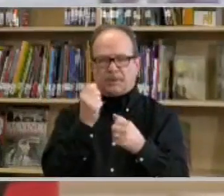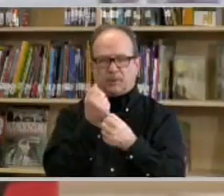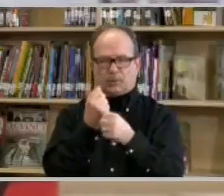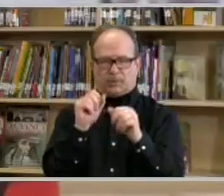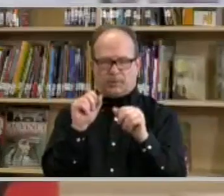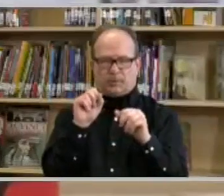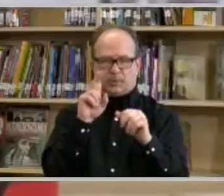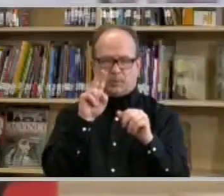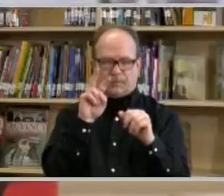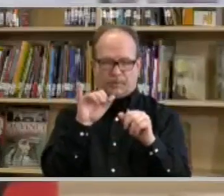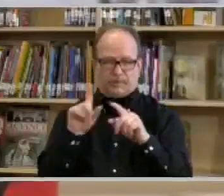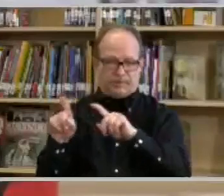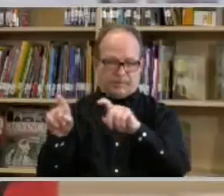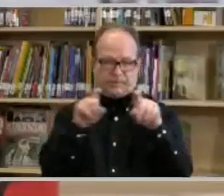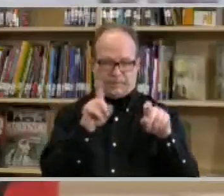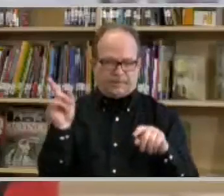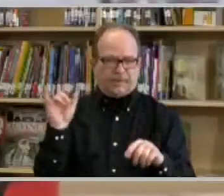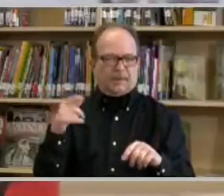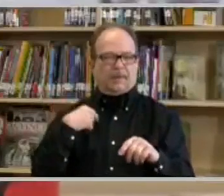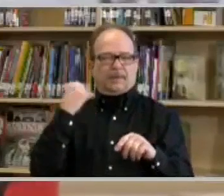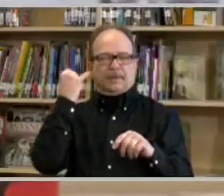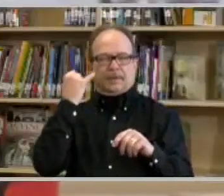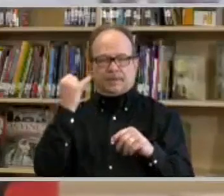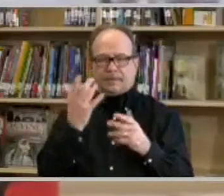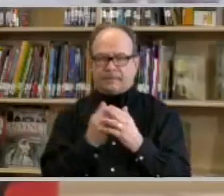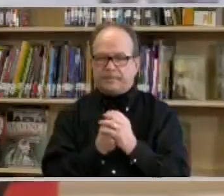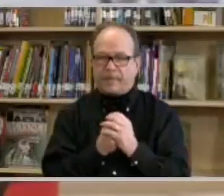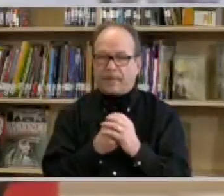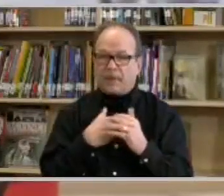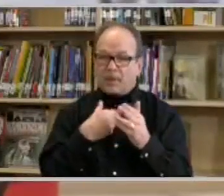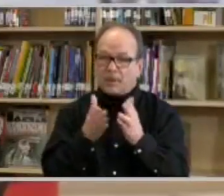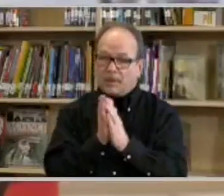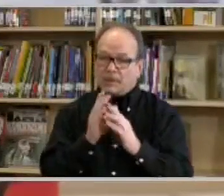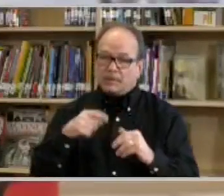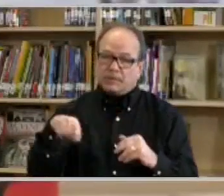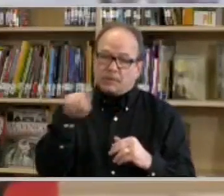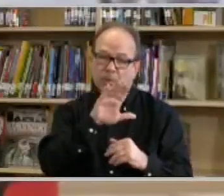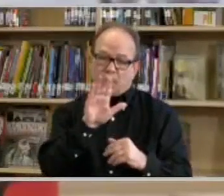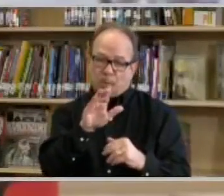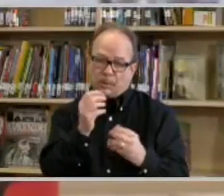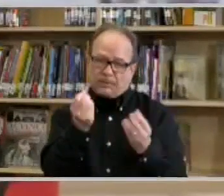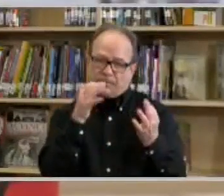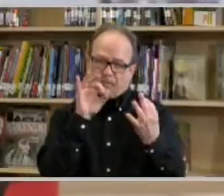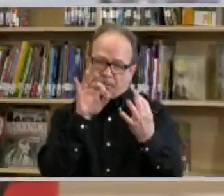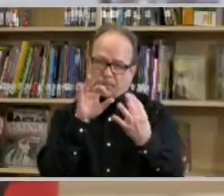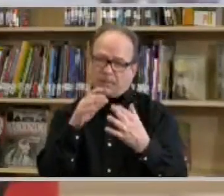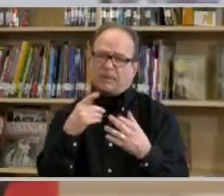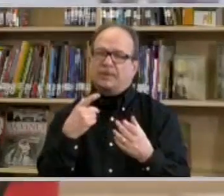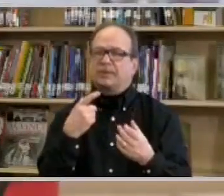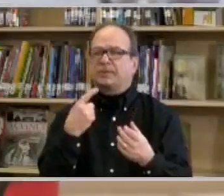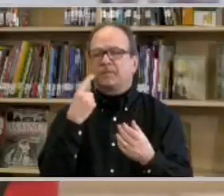SURVEY, BUT I THOUGHT I'D TOSS OUT A COUPLE OF THESE QUESTIONS HERE TO GET SOME FEEDBACK FROM